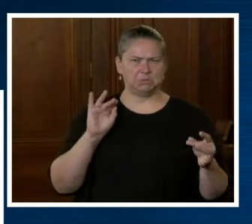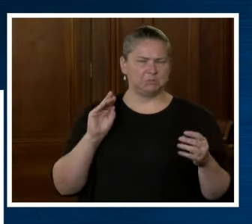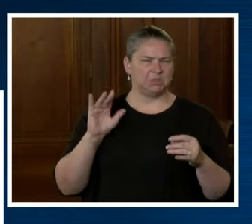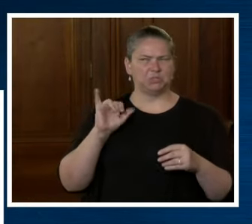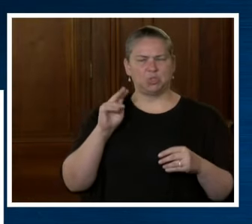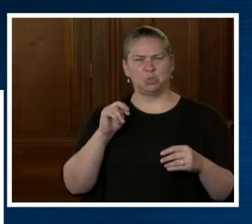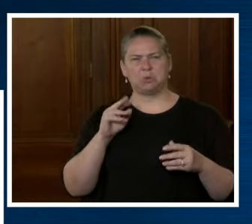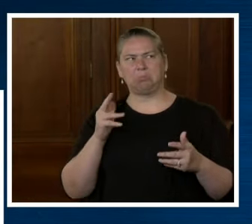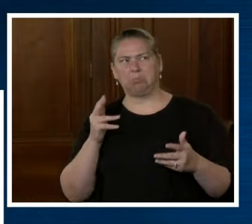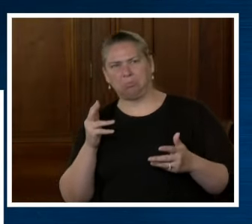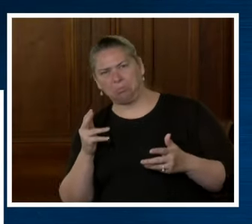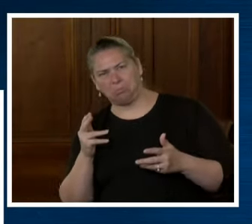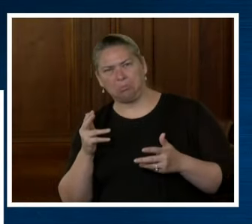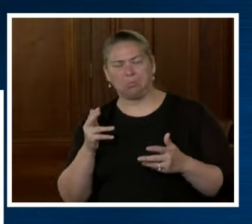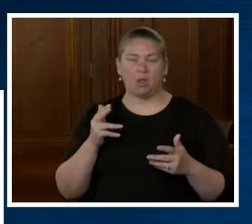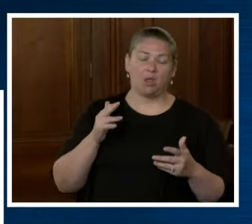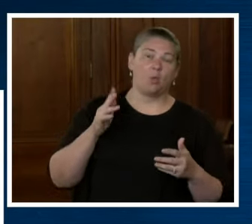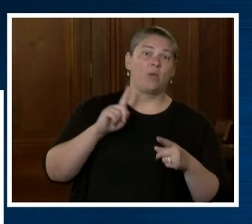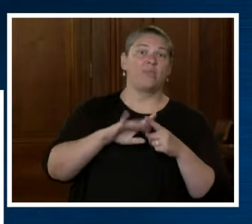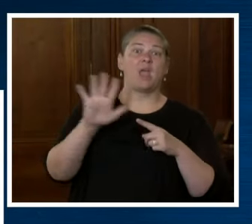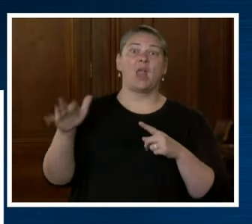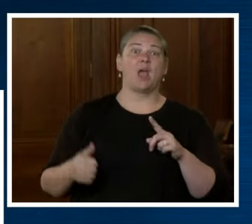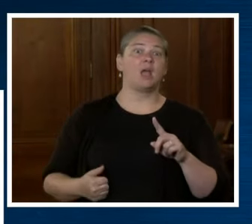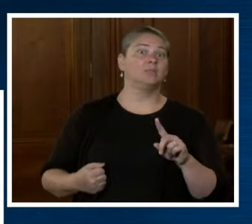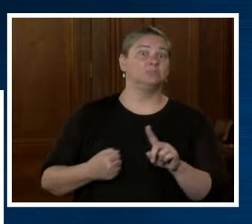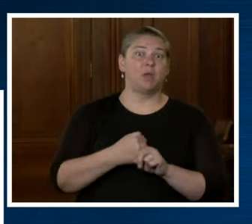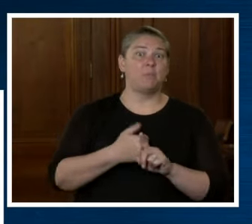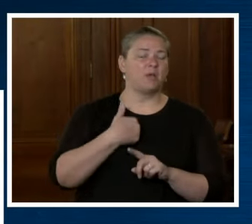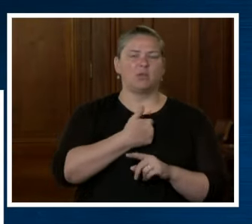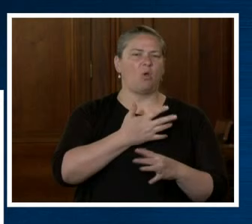OVERSEAS, KNOWING THAT THERE WASN'T SUFFICIENT TESTING